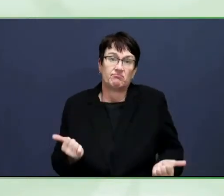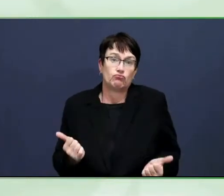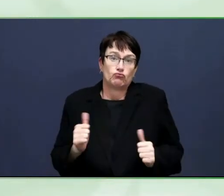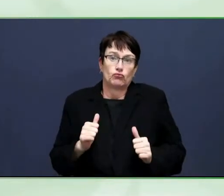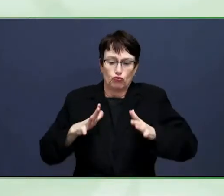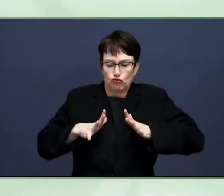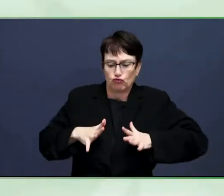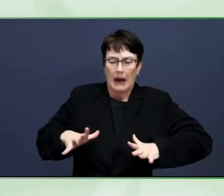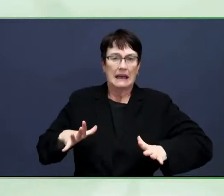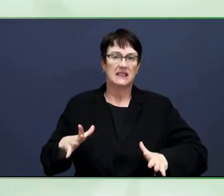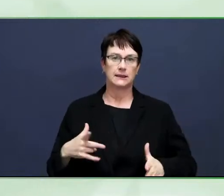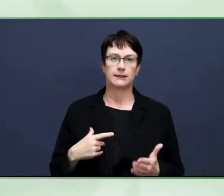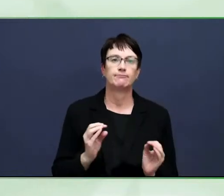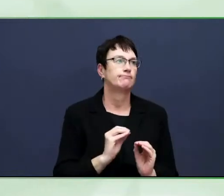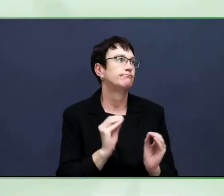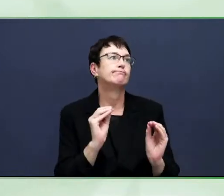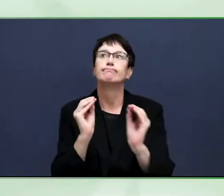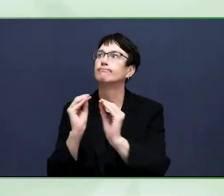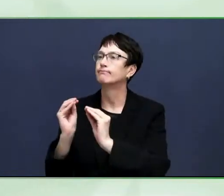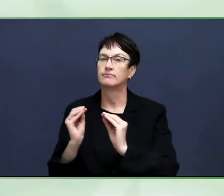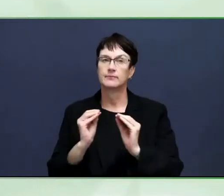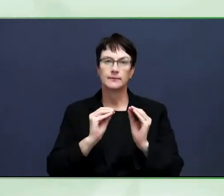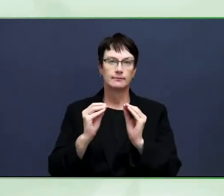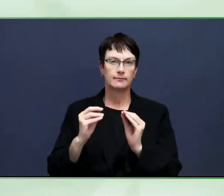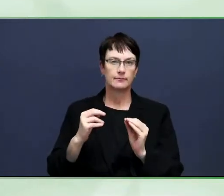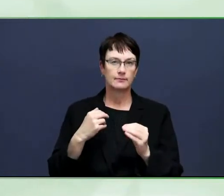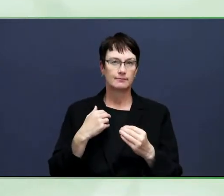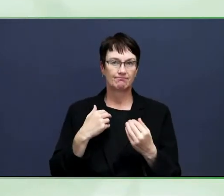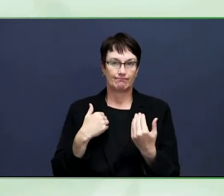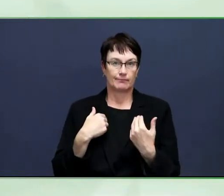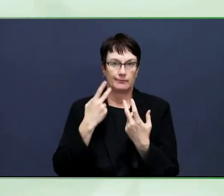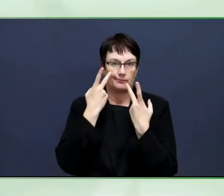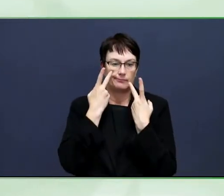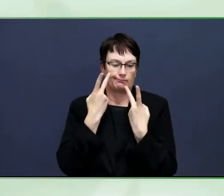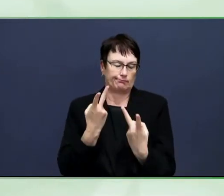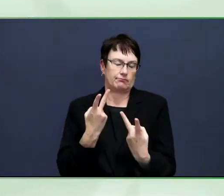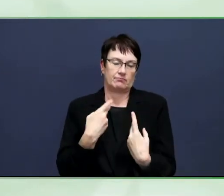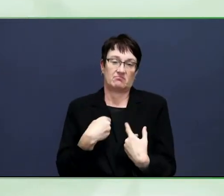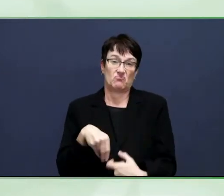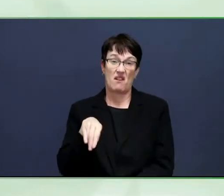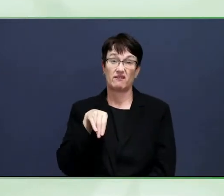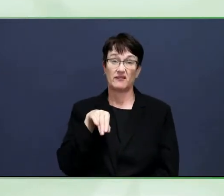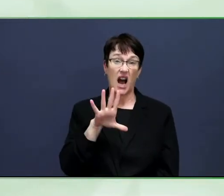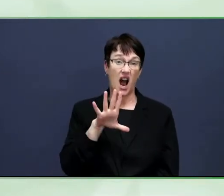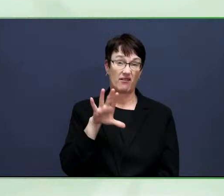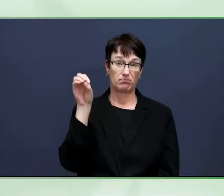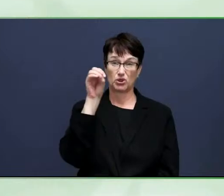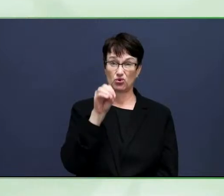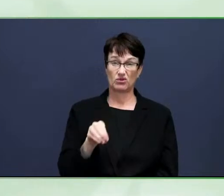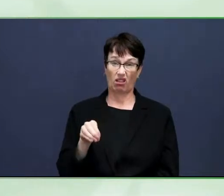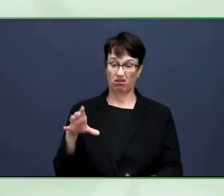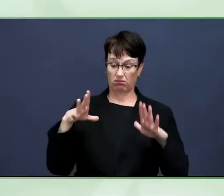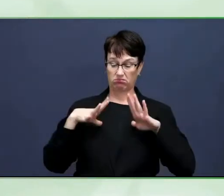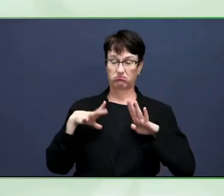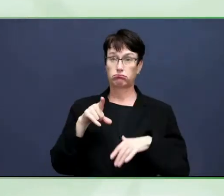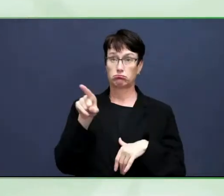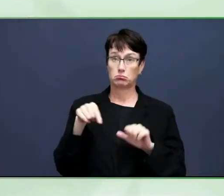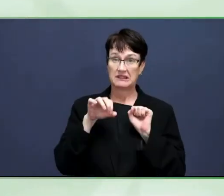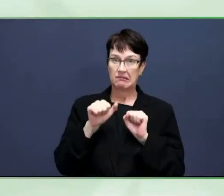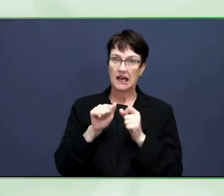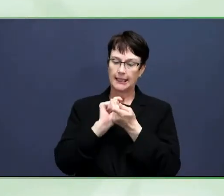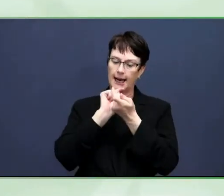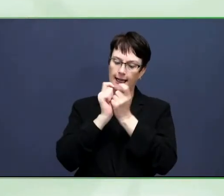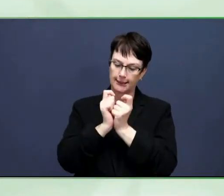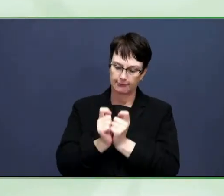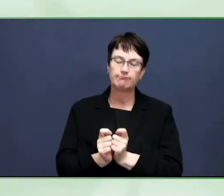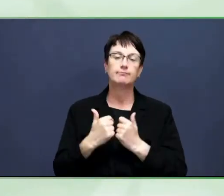I saw hard it was to enter inside an established brand and make them understand about inclusion.